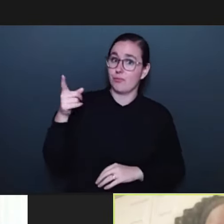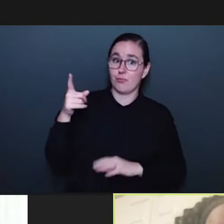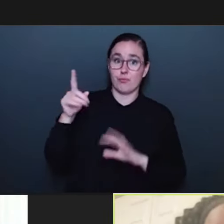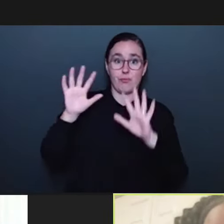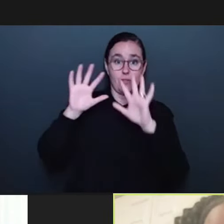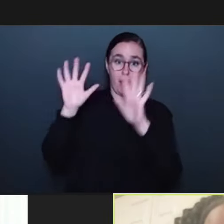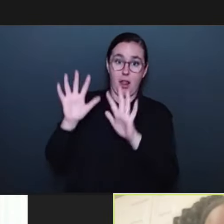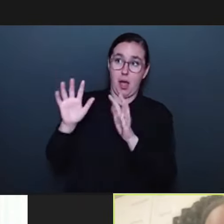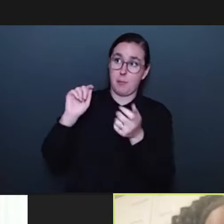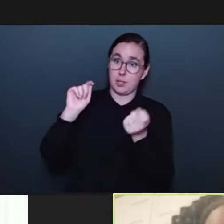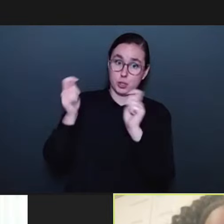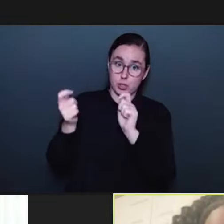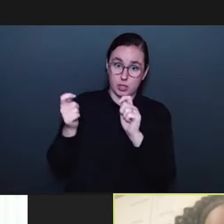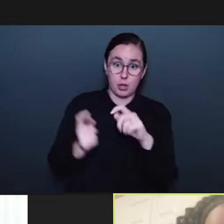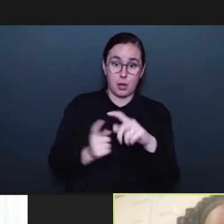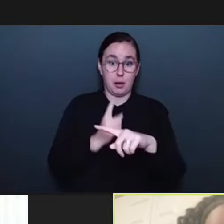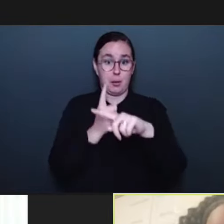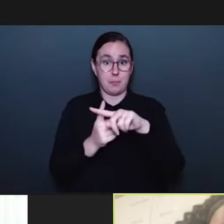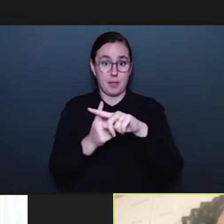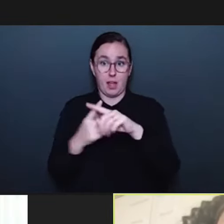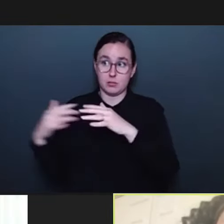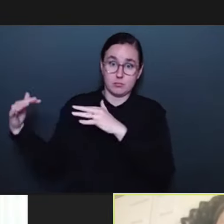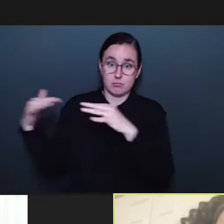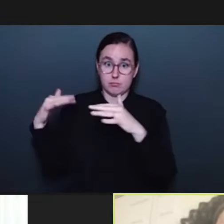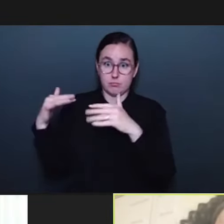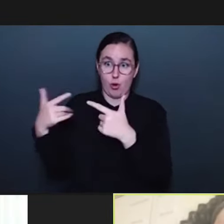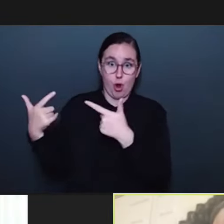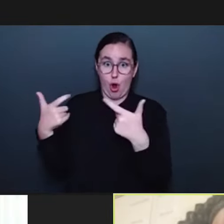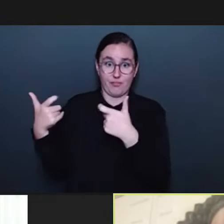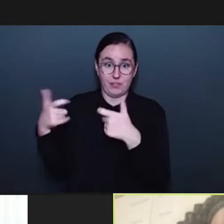competition on dwindling resources which erodes social cohesion and ramp up tension.